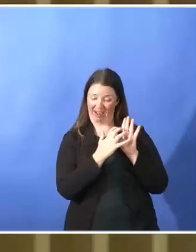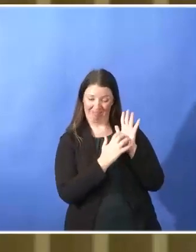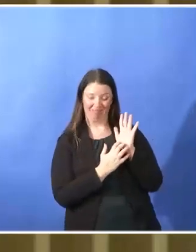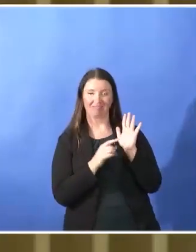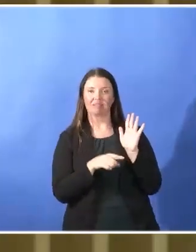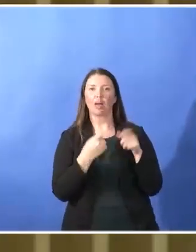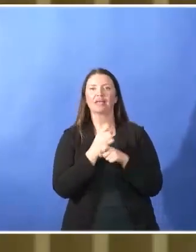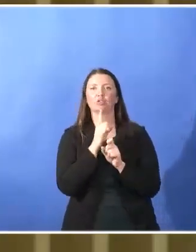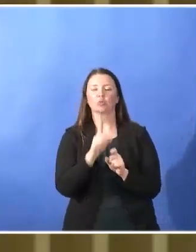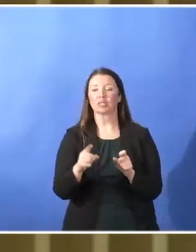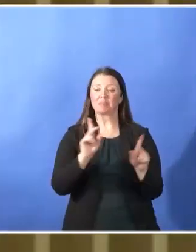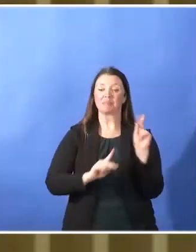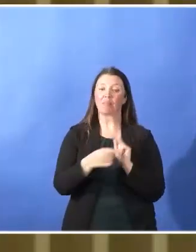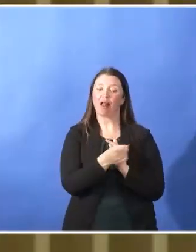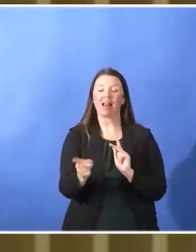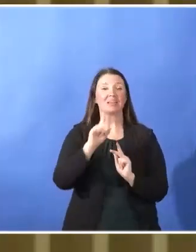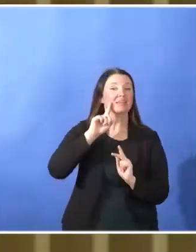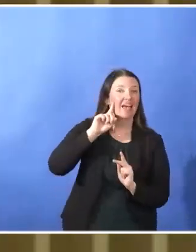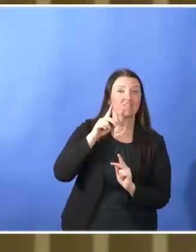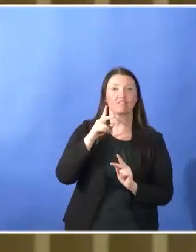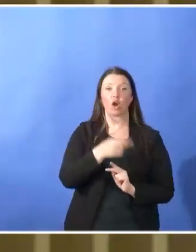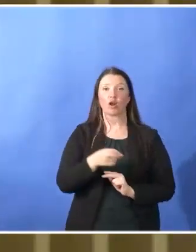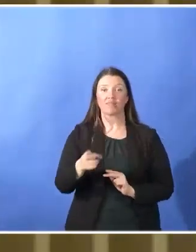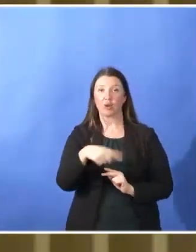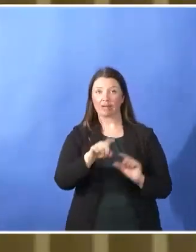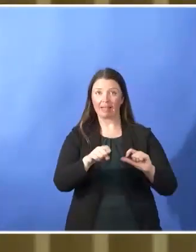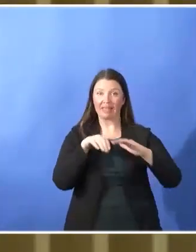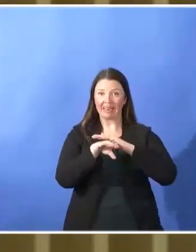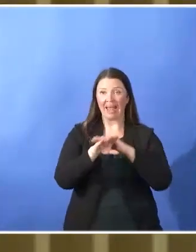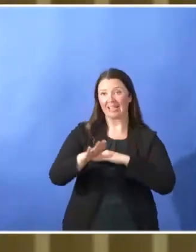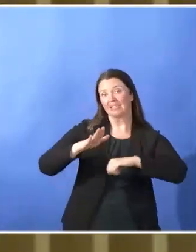HEARING WILL HAVE ACCESS TO ALERTS IN A VIEWABLE FORMAT